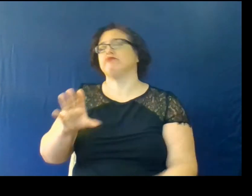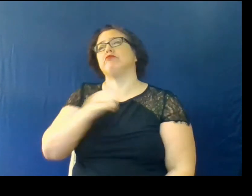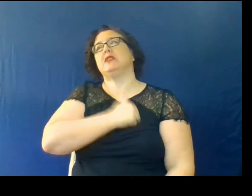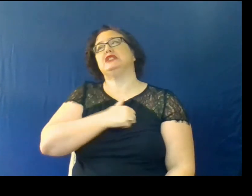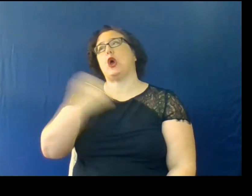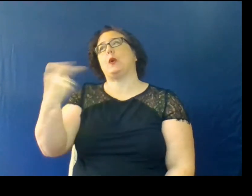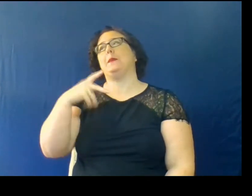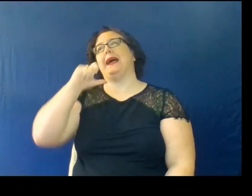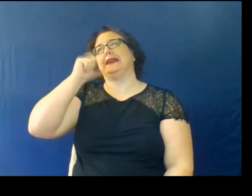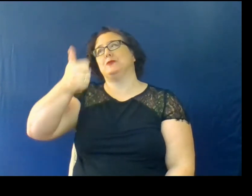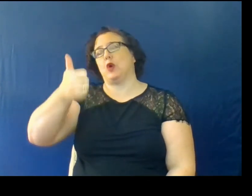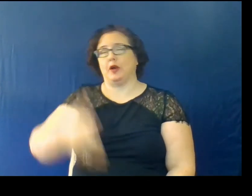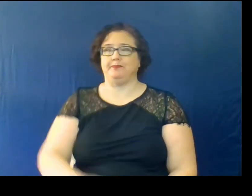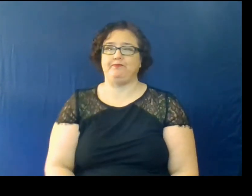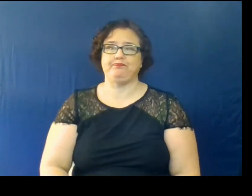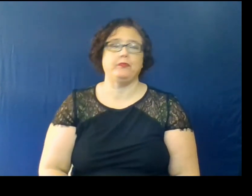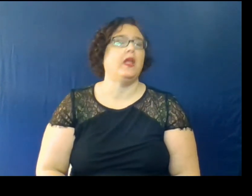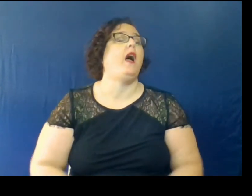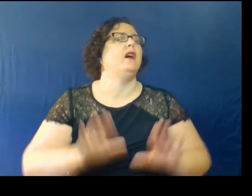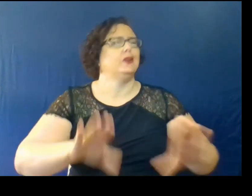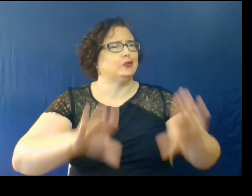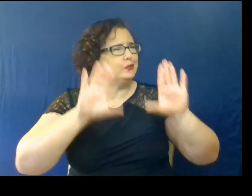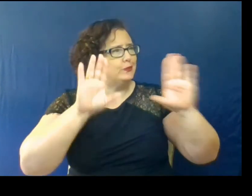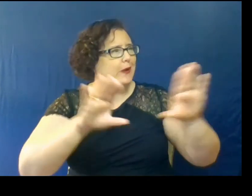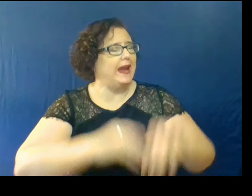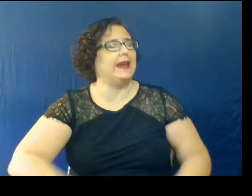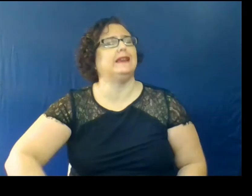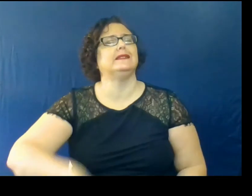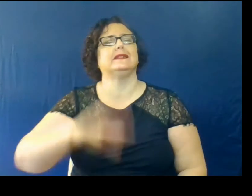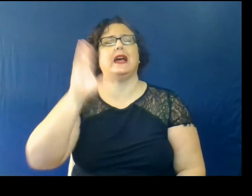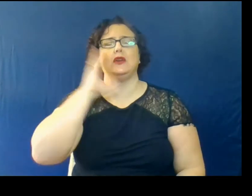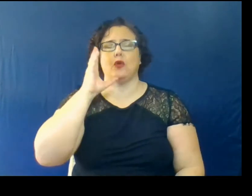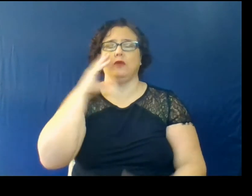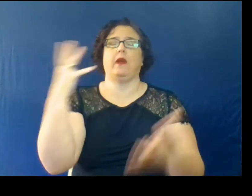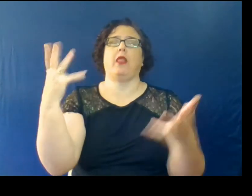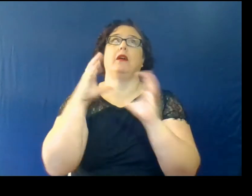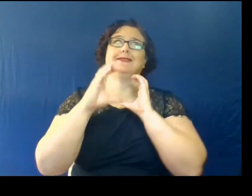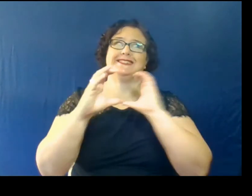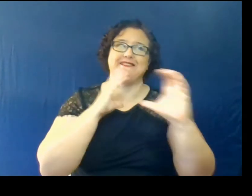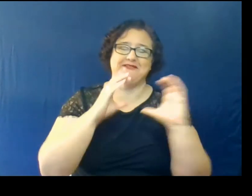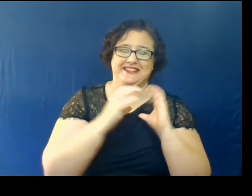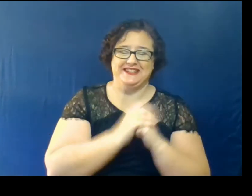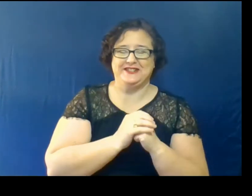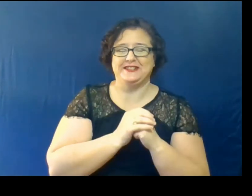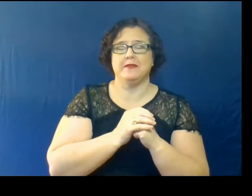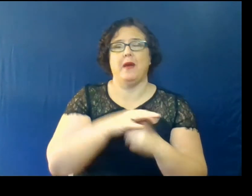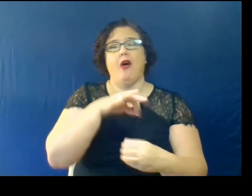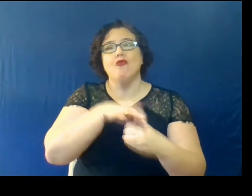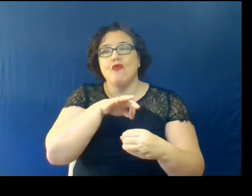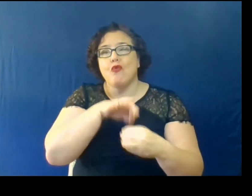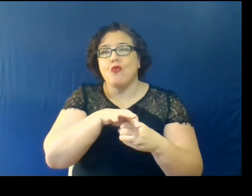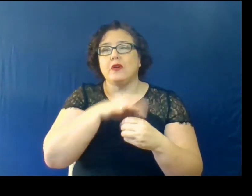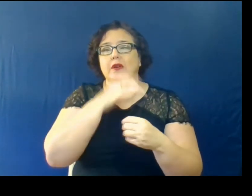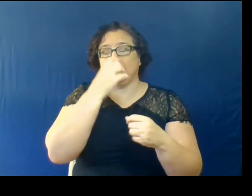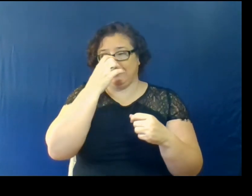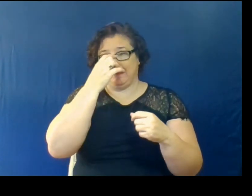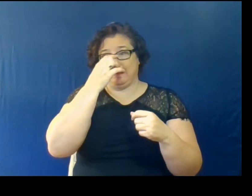Great. So I know you've been having a lot of these conversations about voting for the disabled